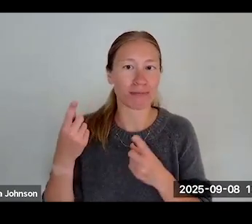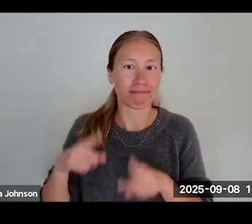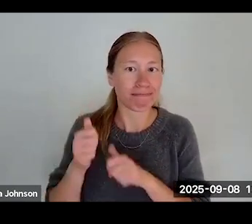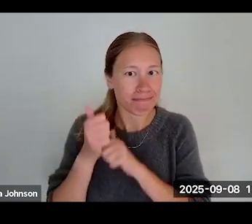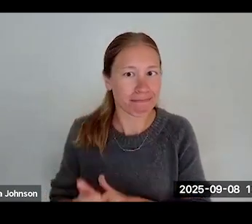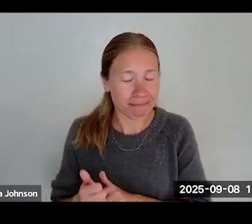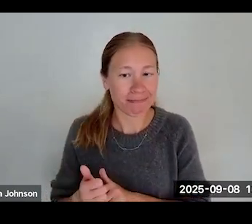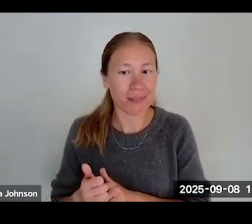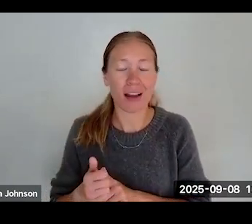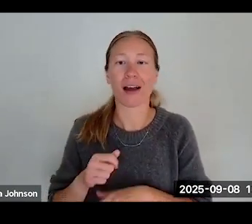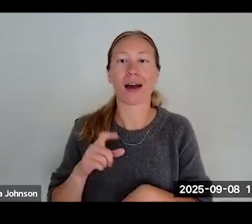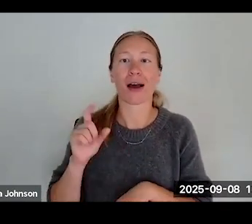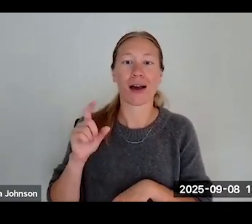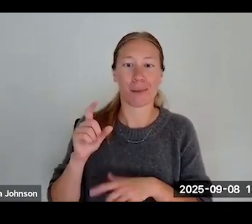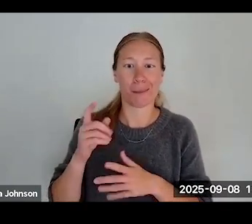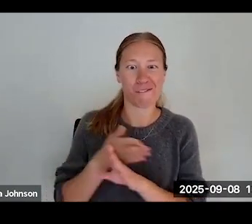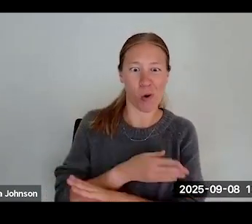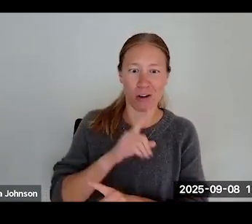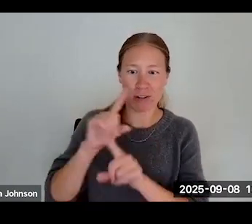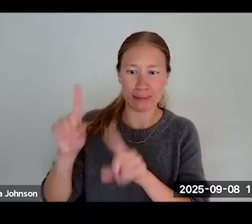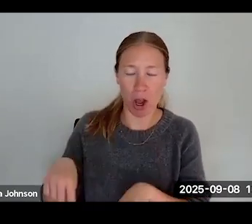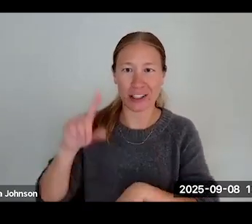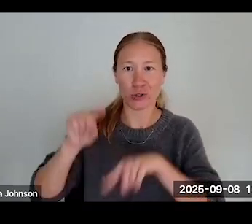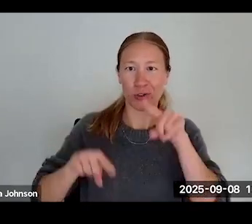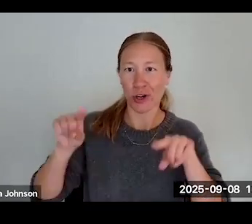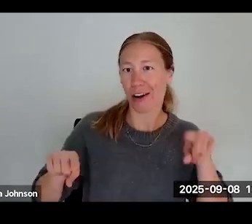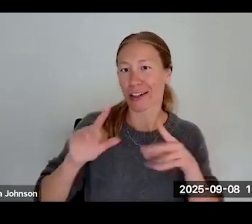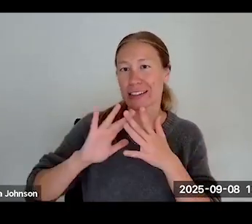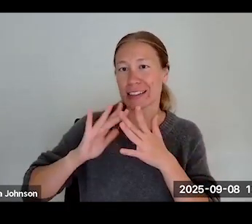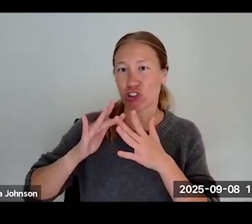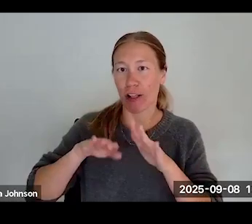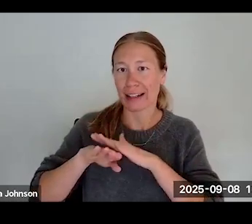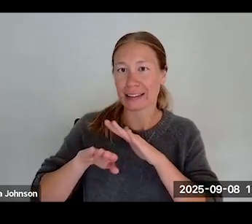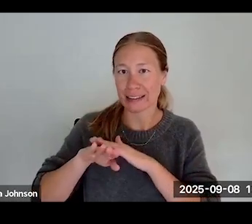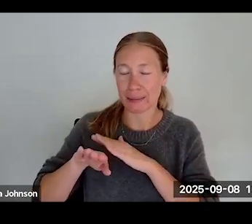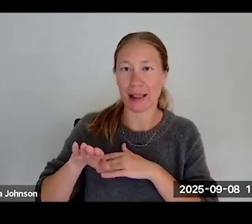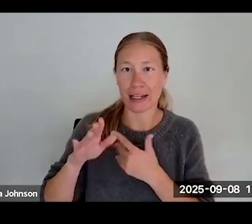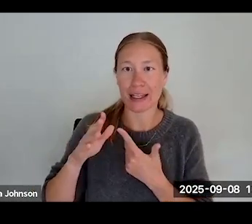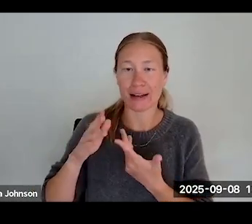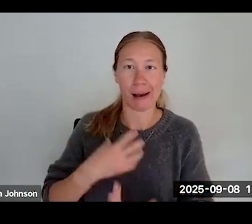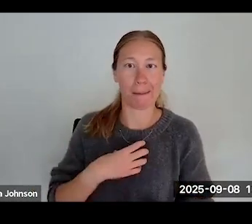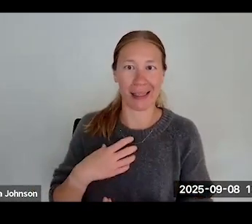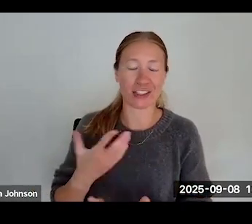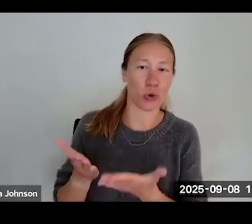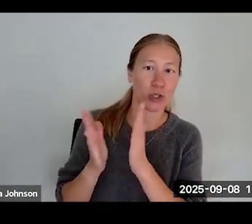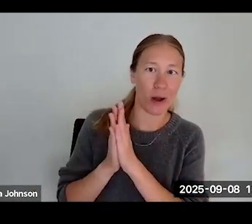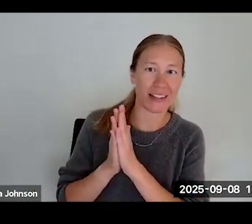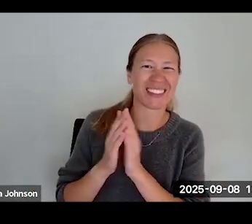to various different digital accessibility complaints or requests to make things accessible.